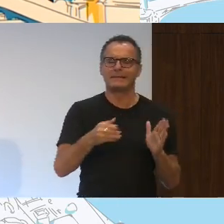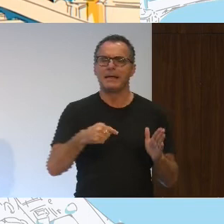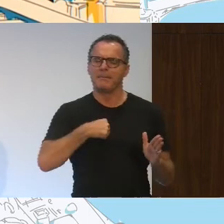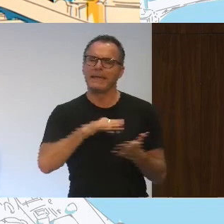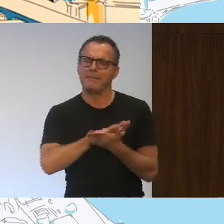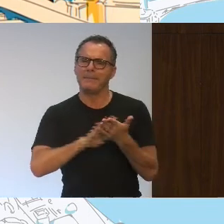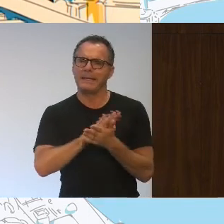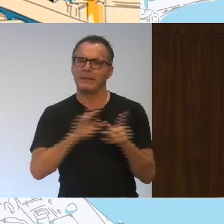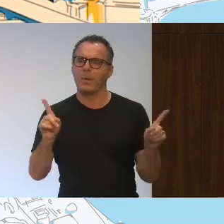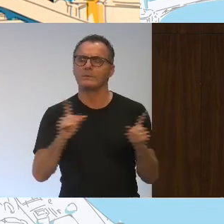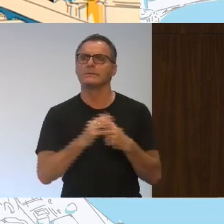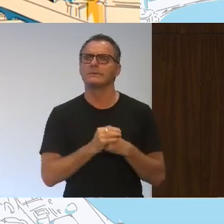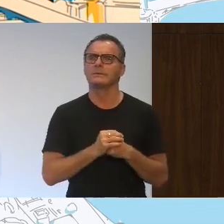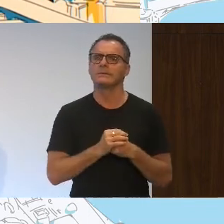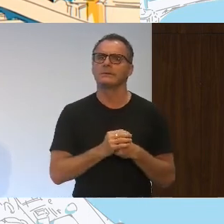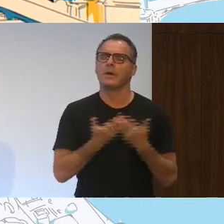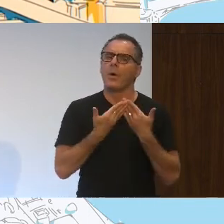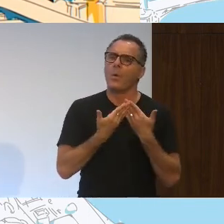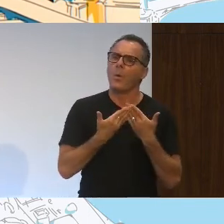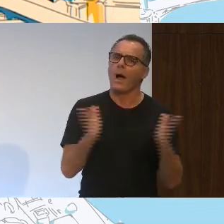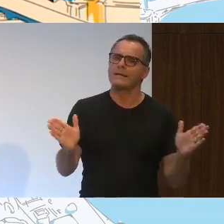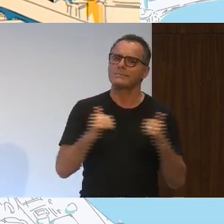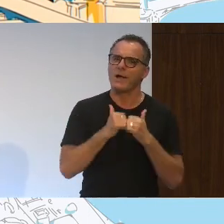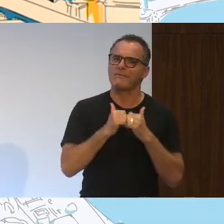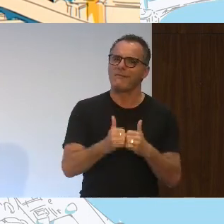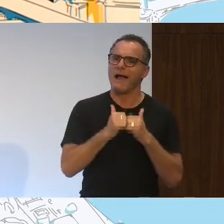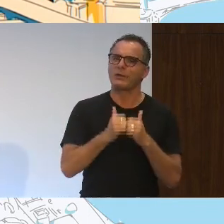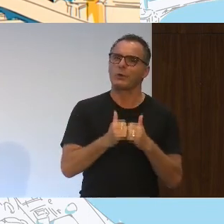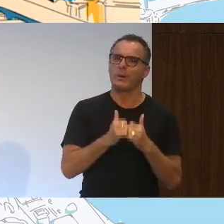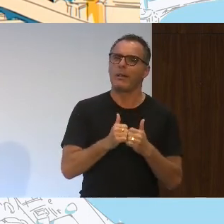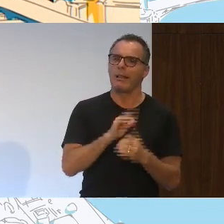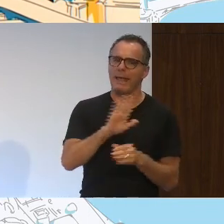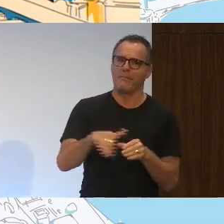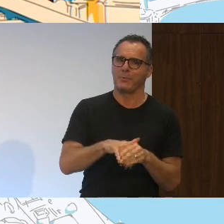widespread valuable input. That's what I meant.